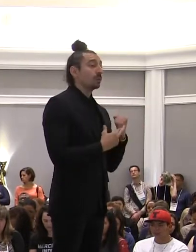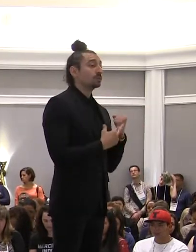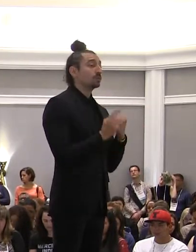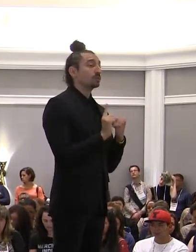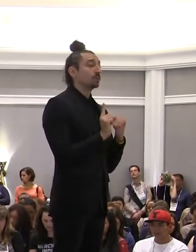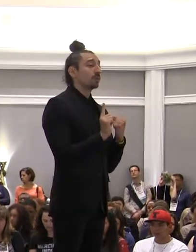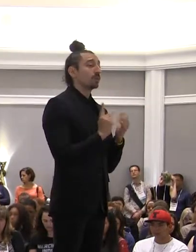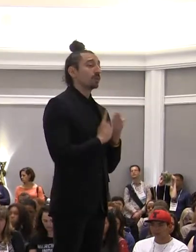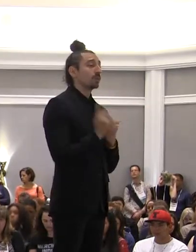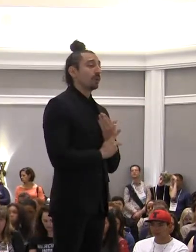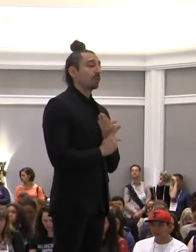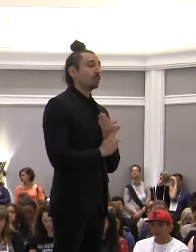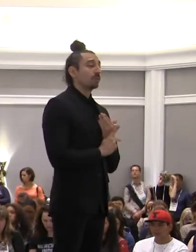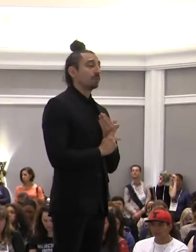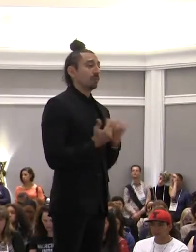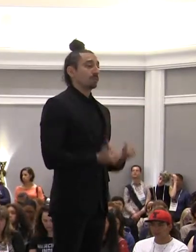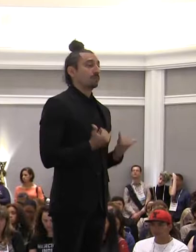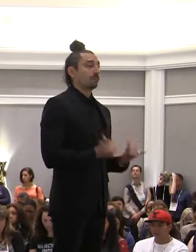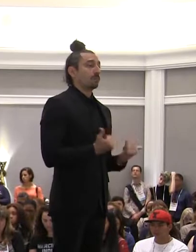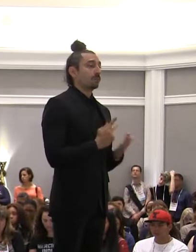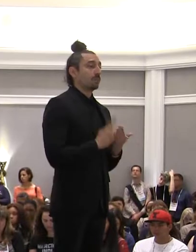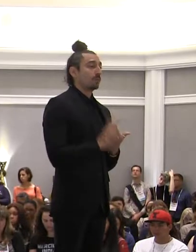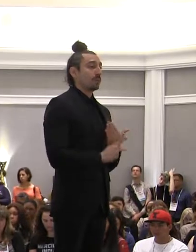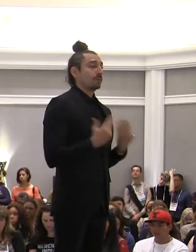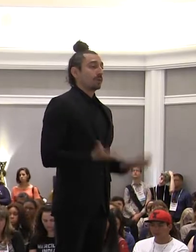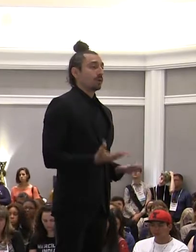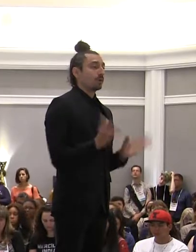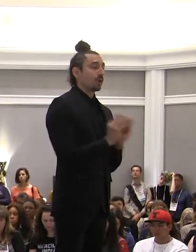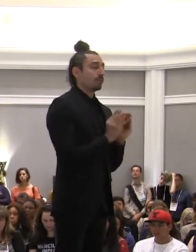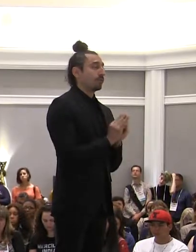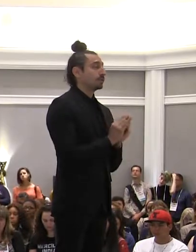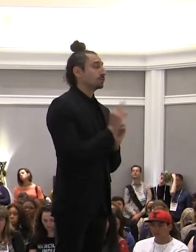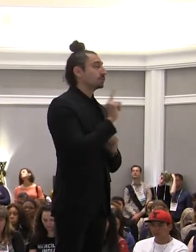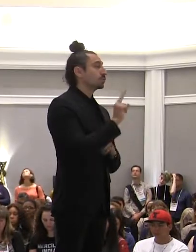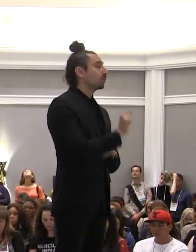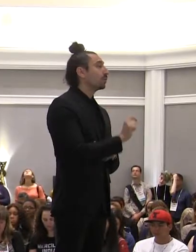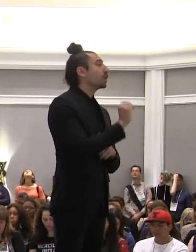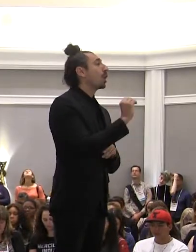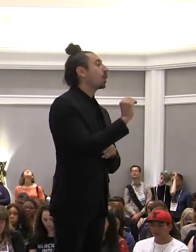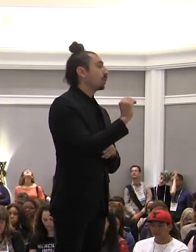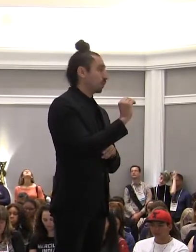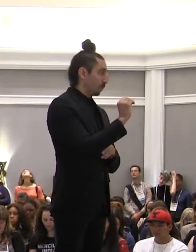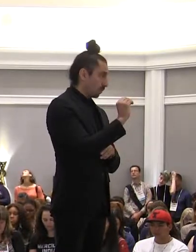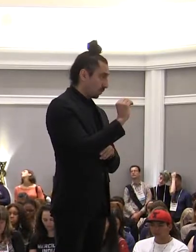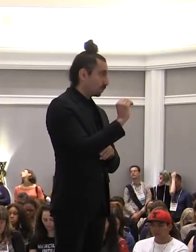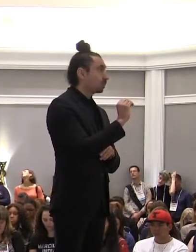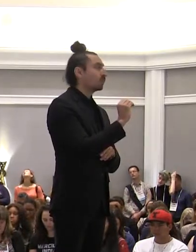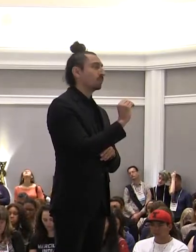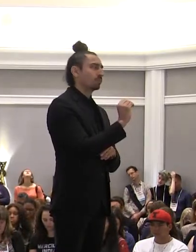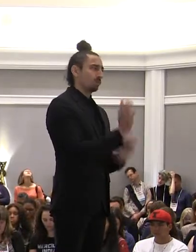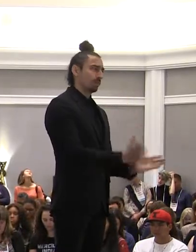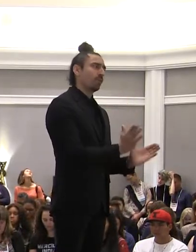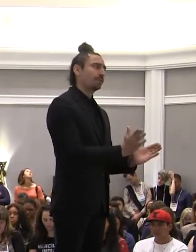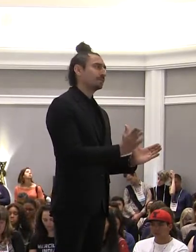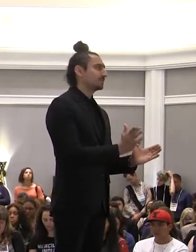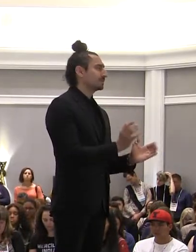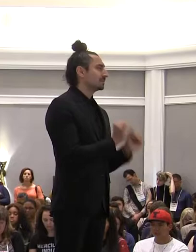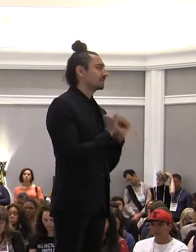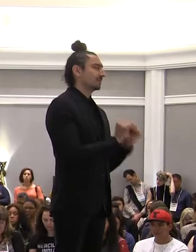and what the most up-to-date programming is in this Conference 2.0. So we encourage you to keep looking at that on your app or on your desktop